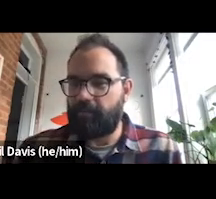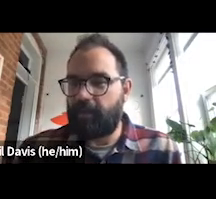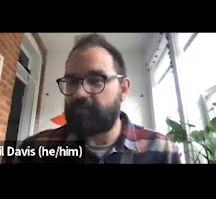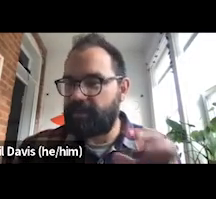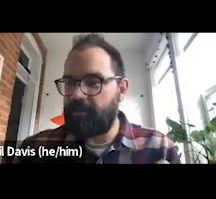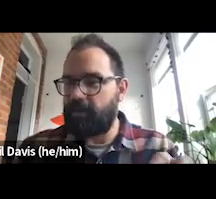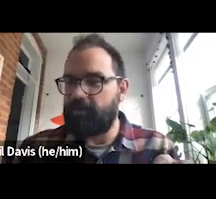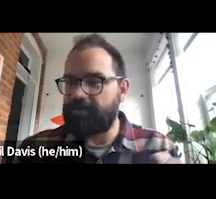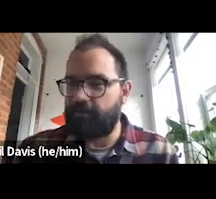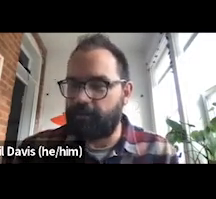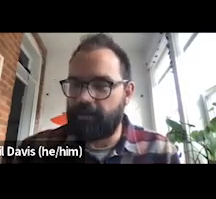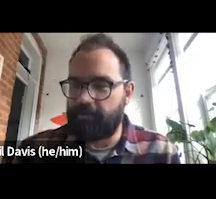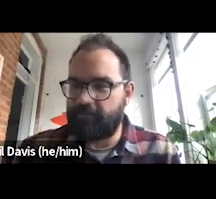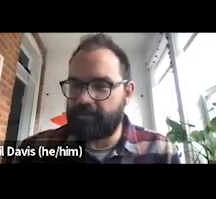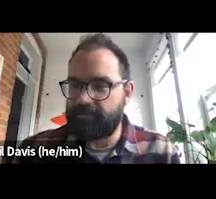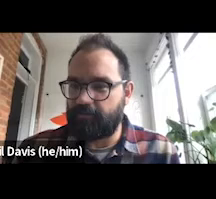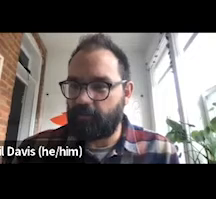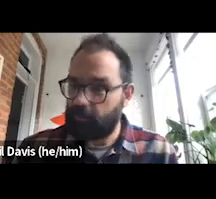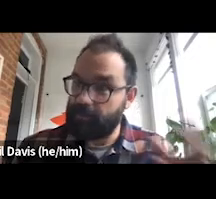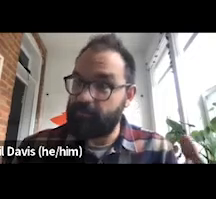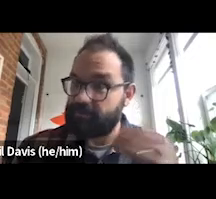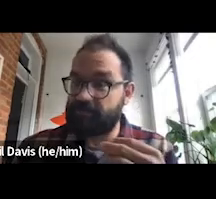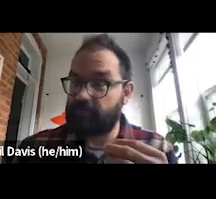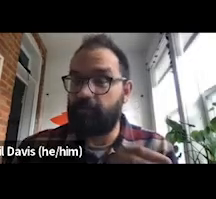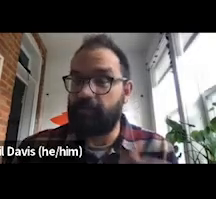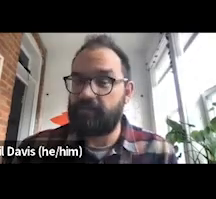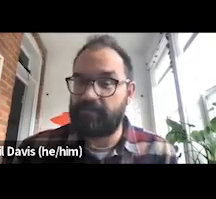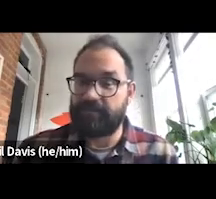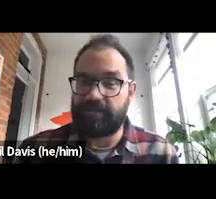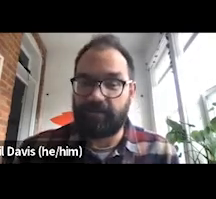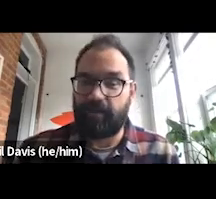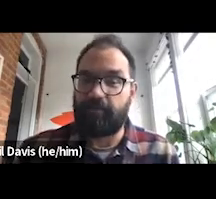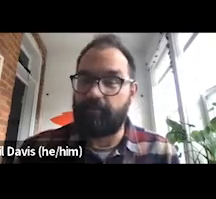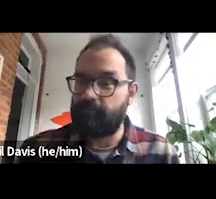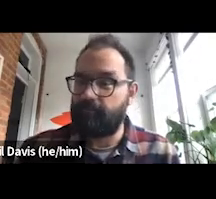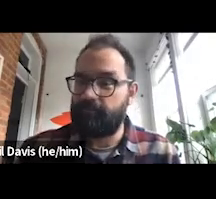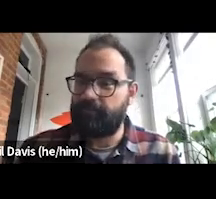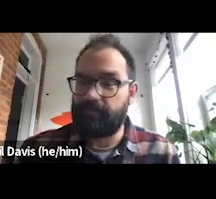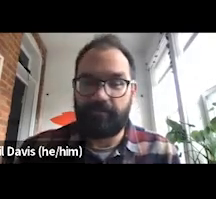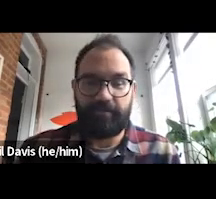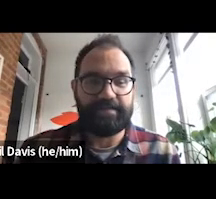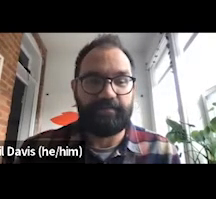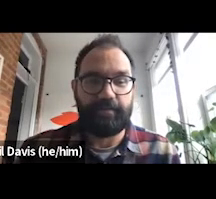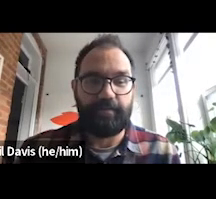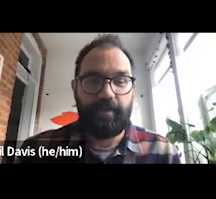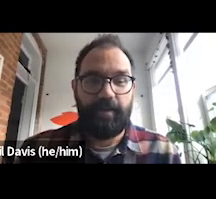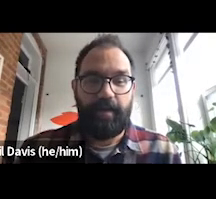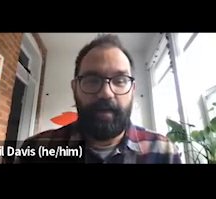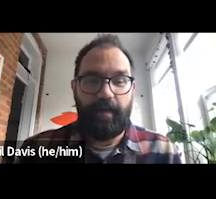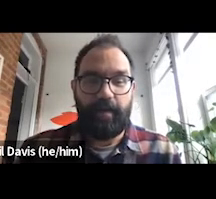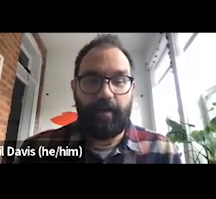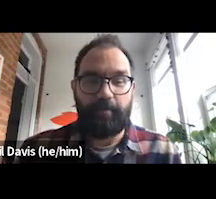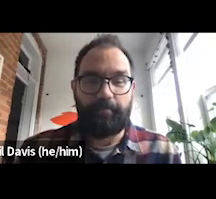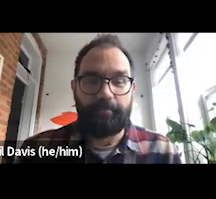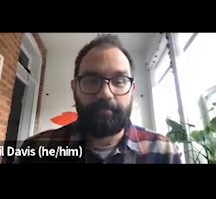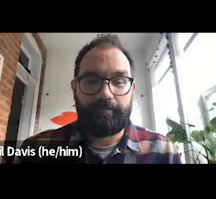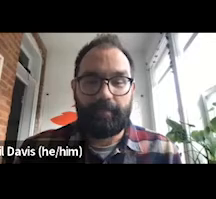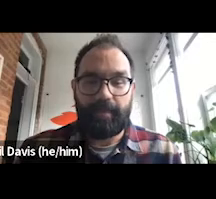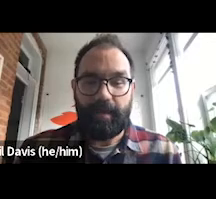Whether animaters in the festival or people coming to visit to come to the festival.